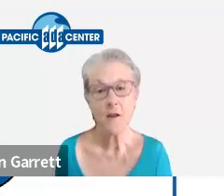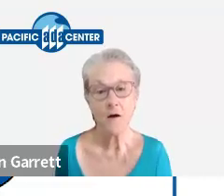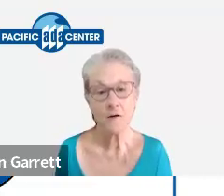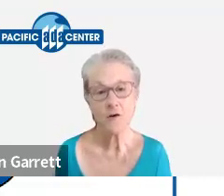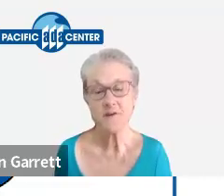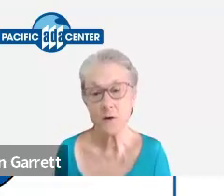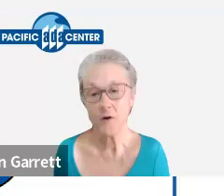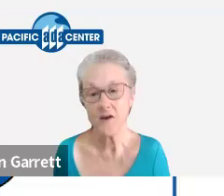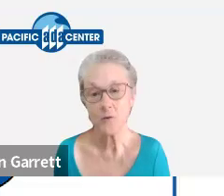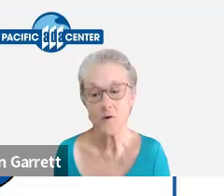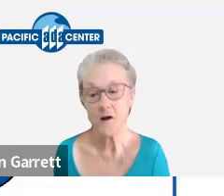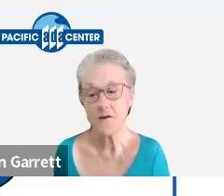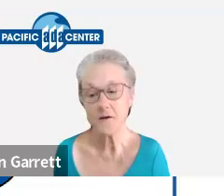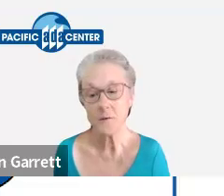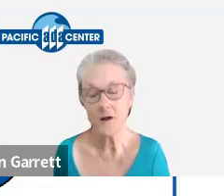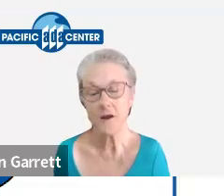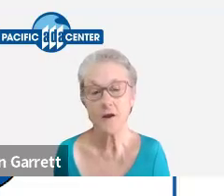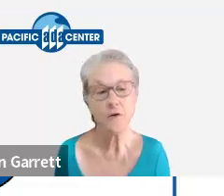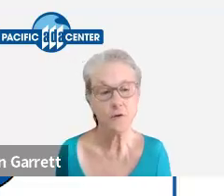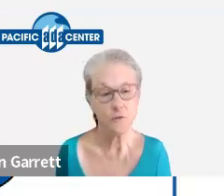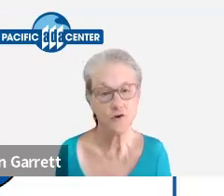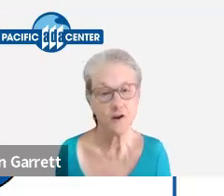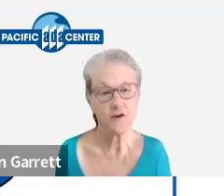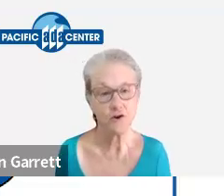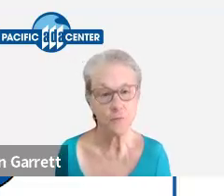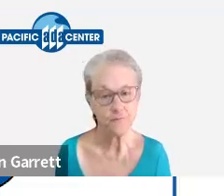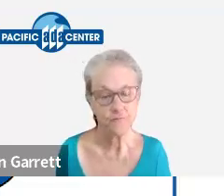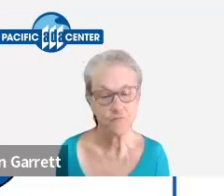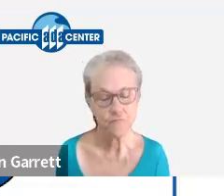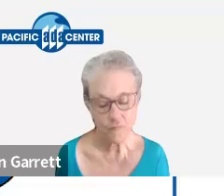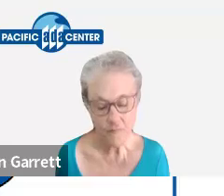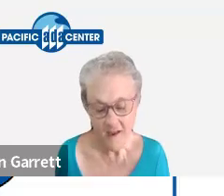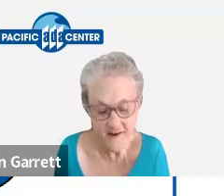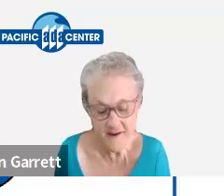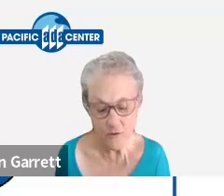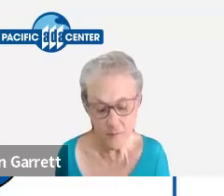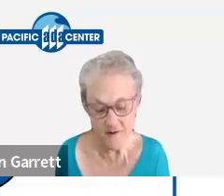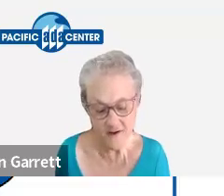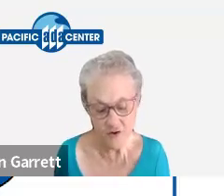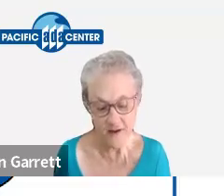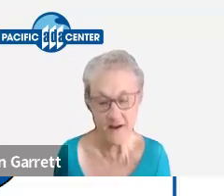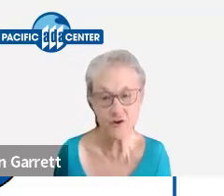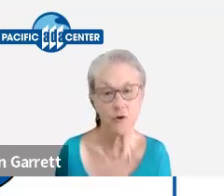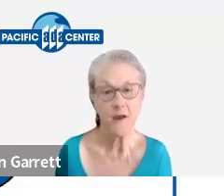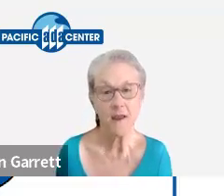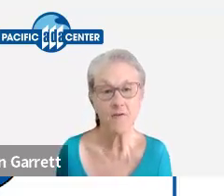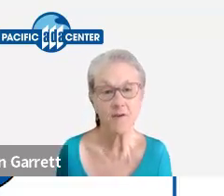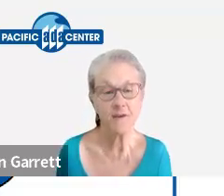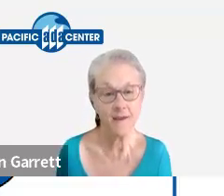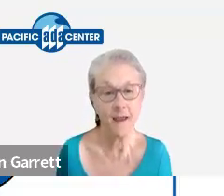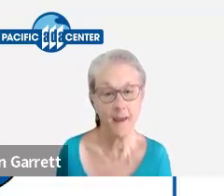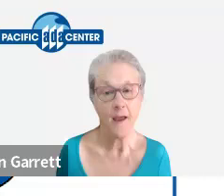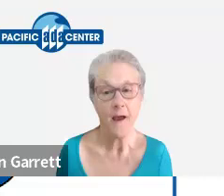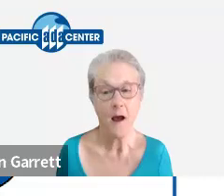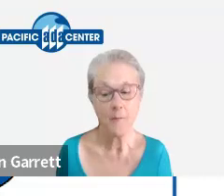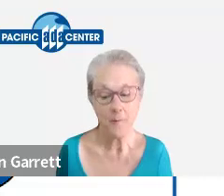long-term segregation was also a huge issue. It's still potentially an issue even today.